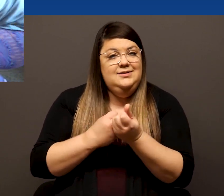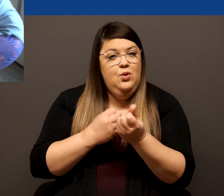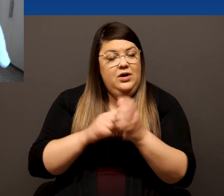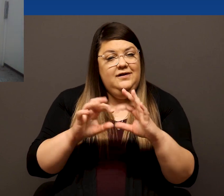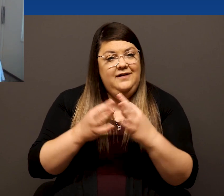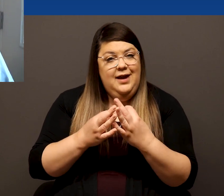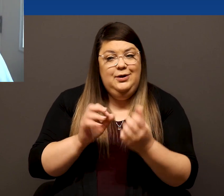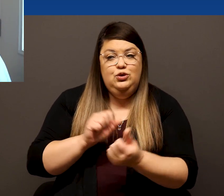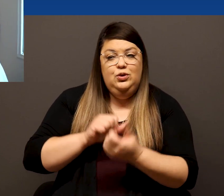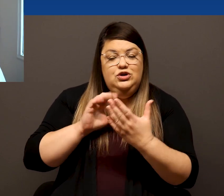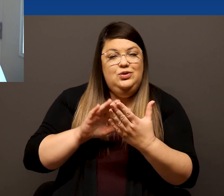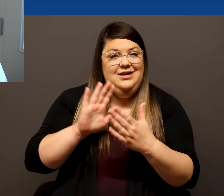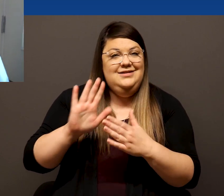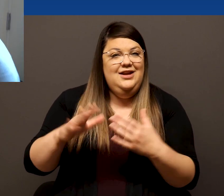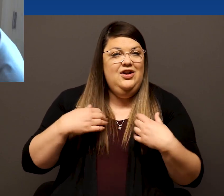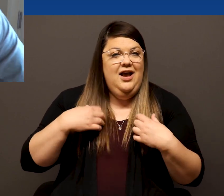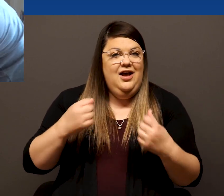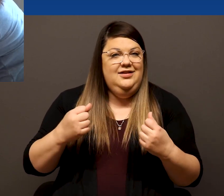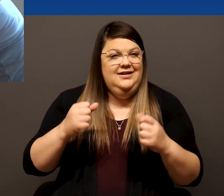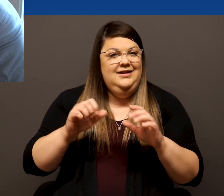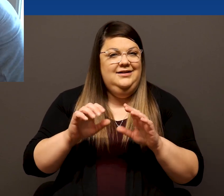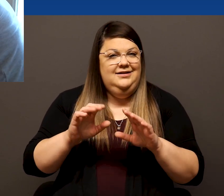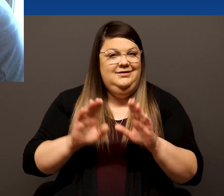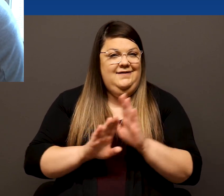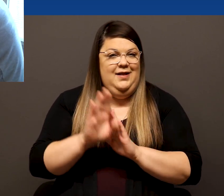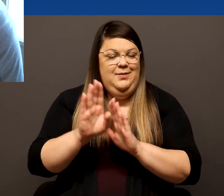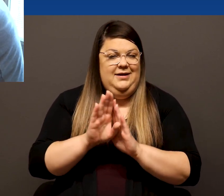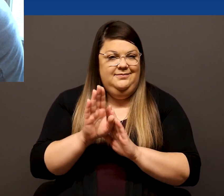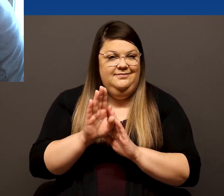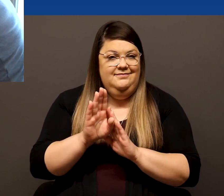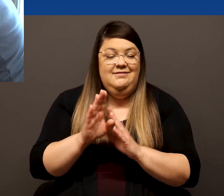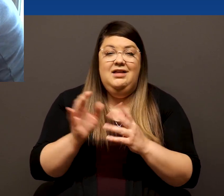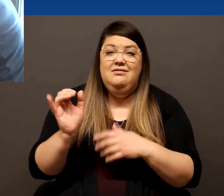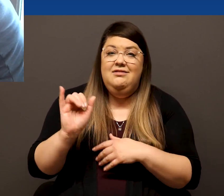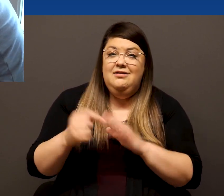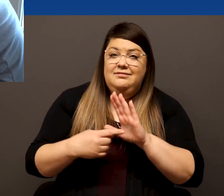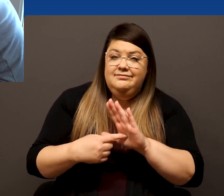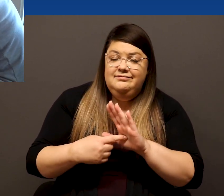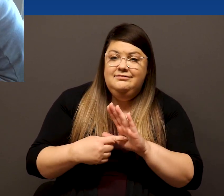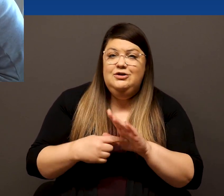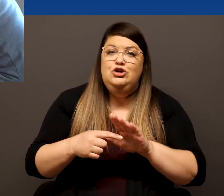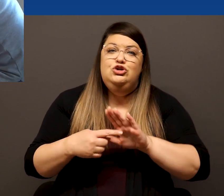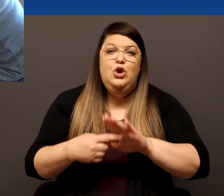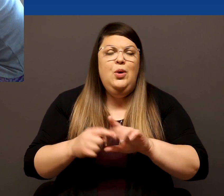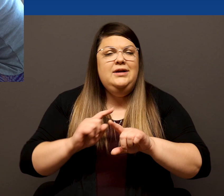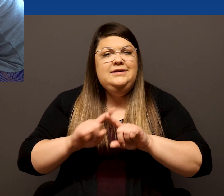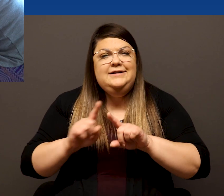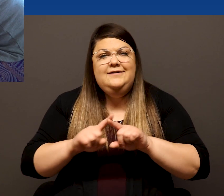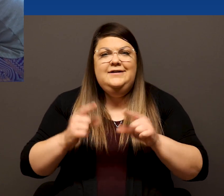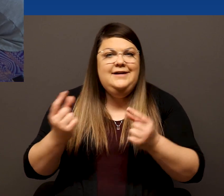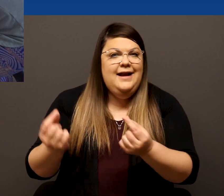to address their child's healthy development, such as showing the family some activities they can do with their child.